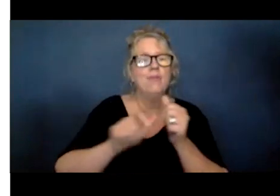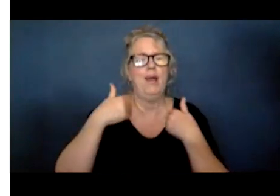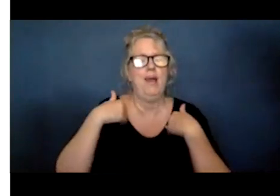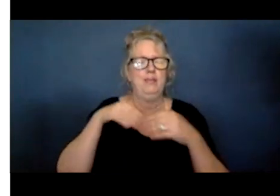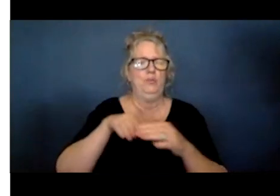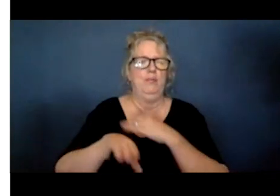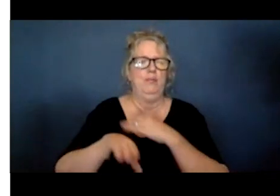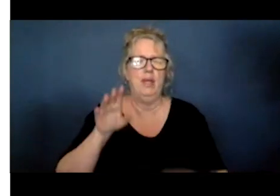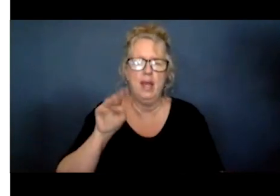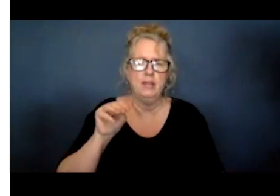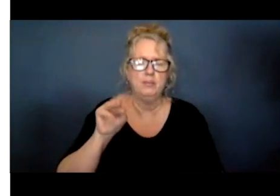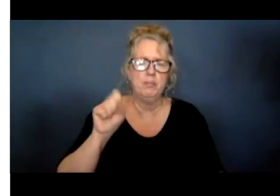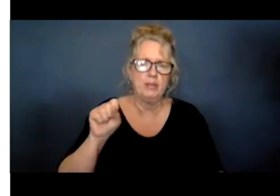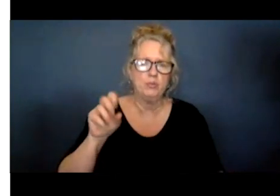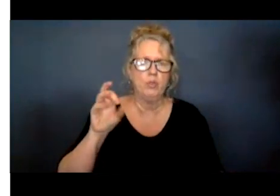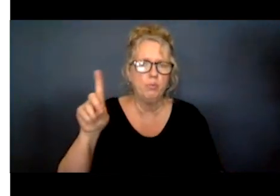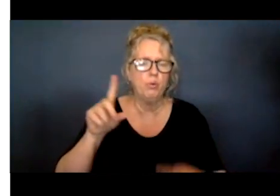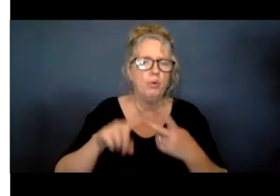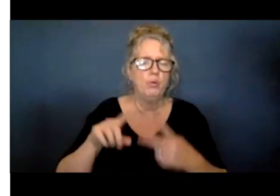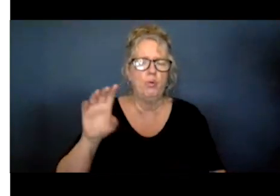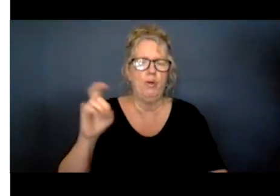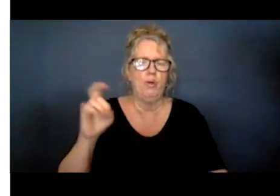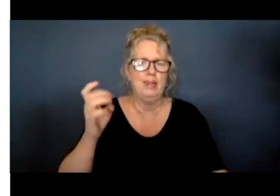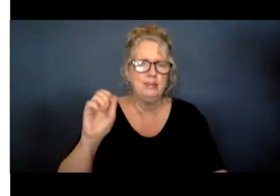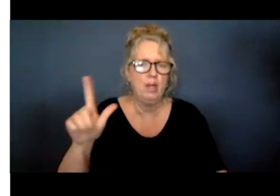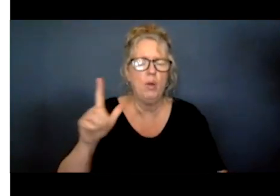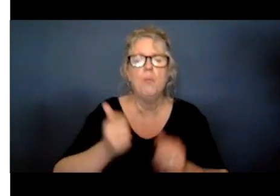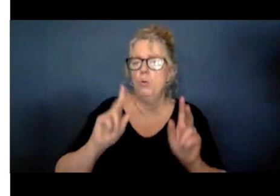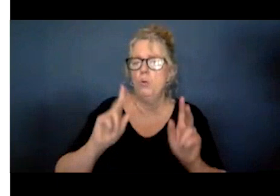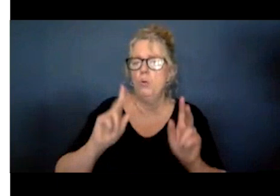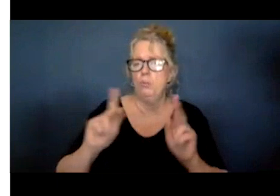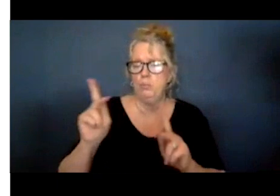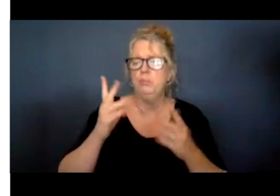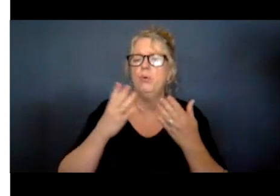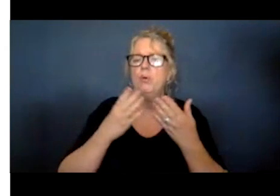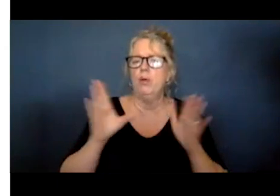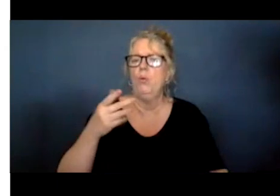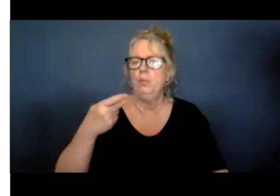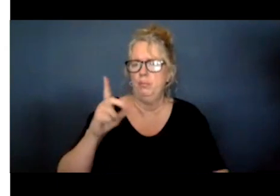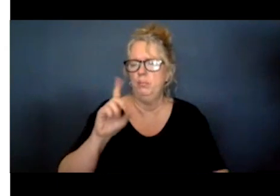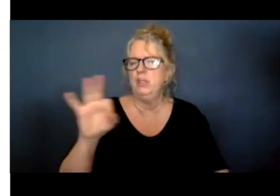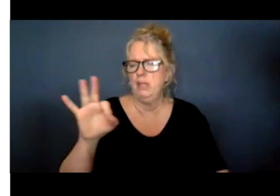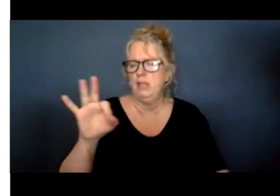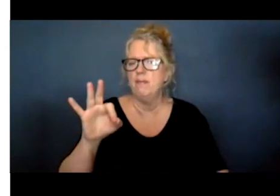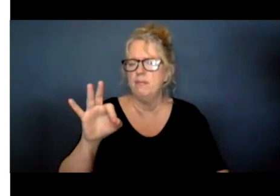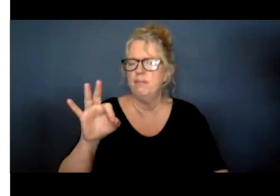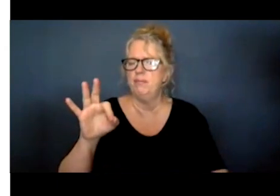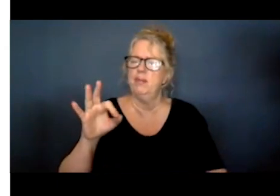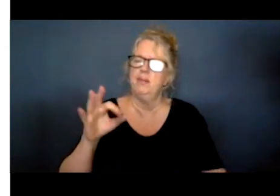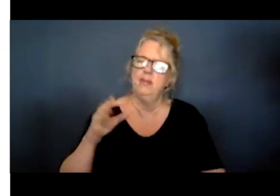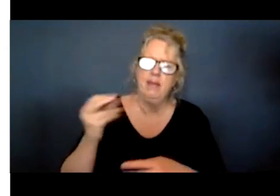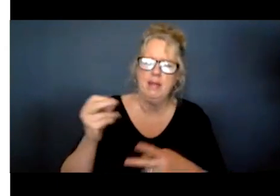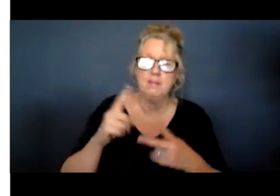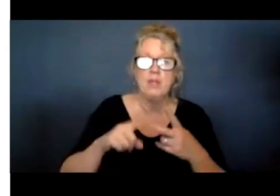Microsoft Word or Excel, but most people can open a PDF in a browser. With the increasing number of